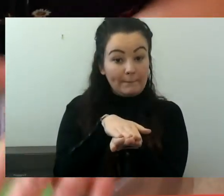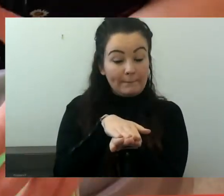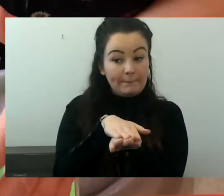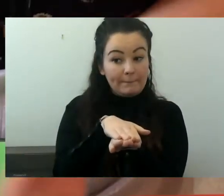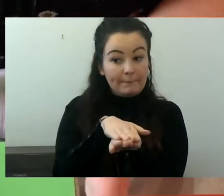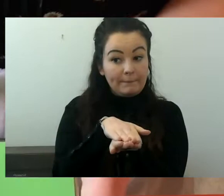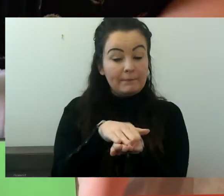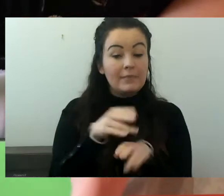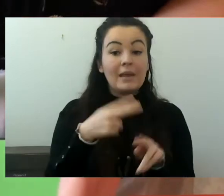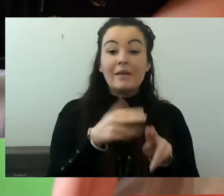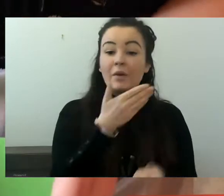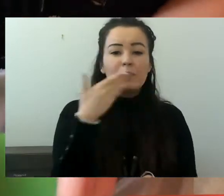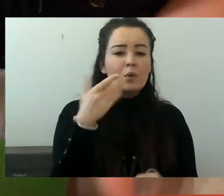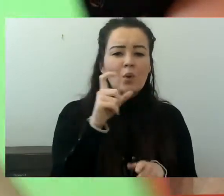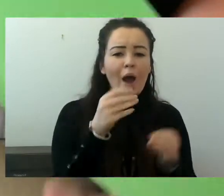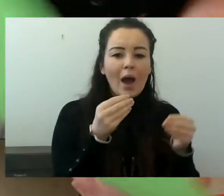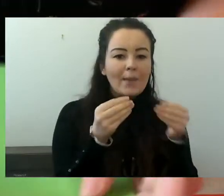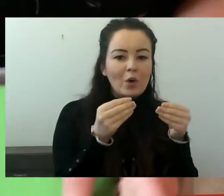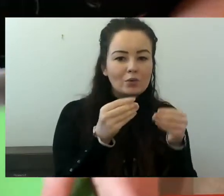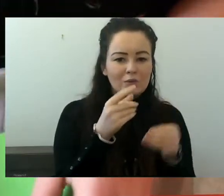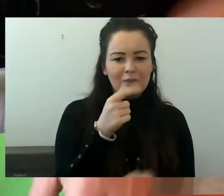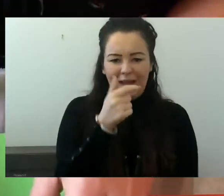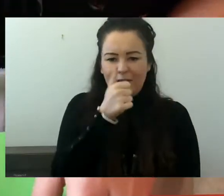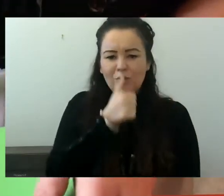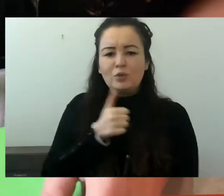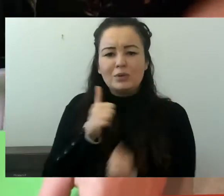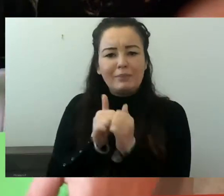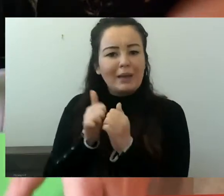cardboard. If you don't have a sheet of cardboard, you can just work straight on to the paper